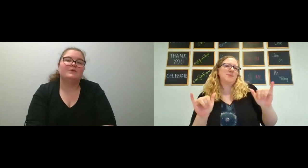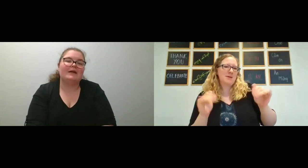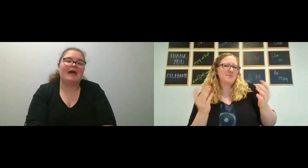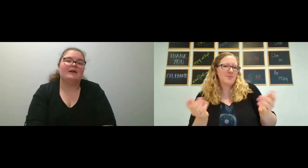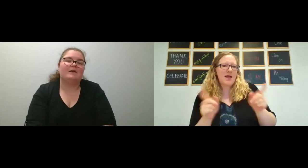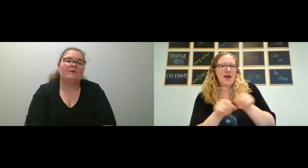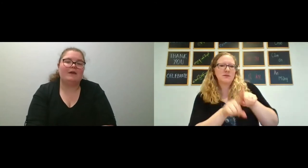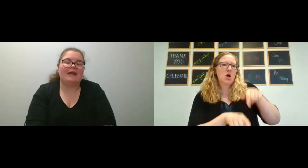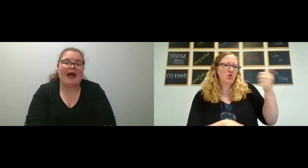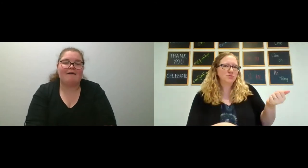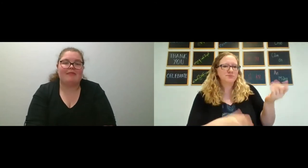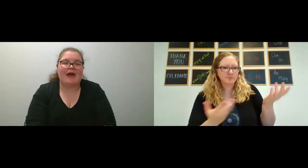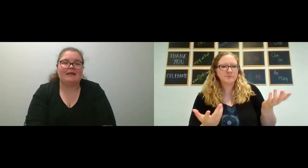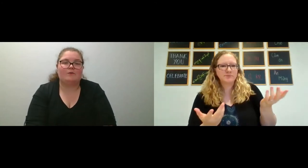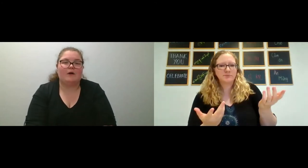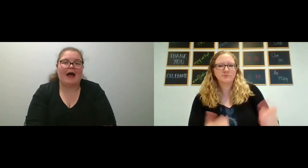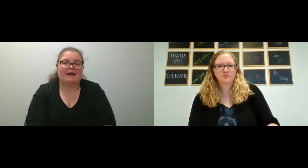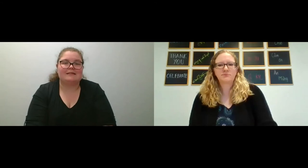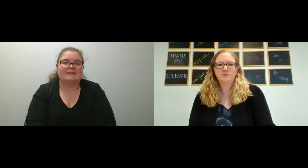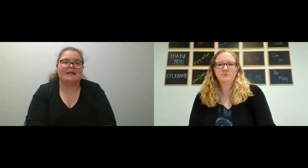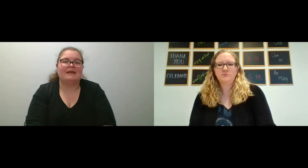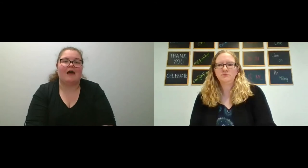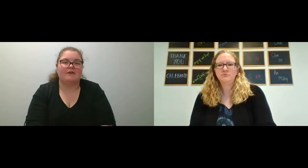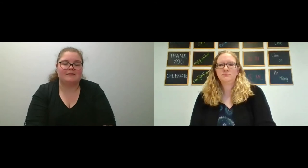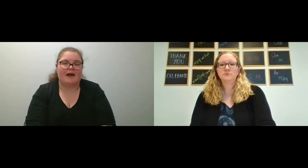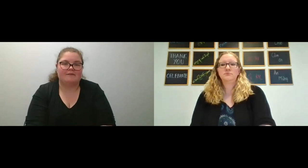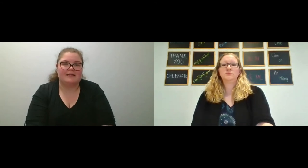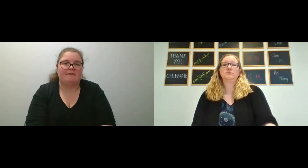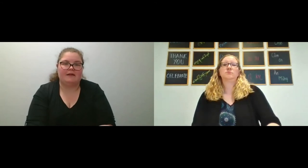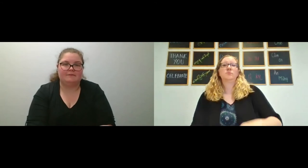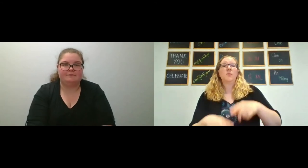So again, we can have that equal access that the other staff is having.